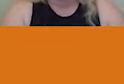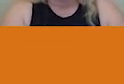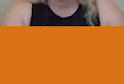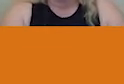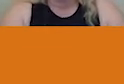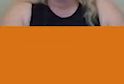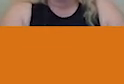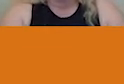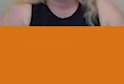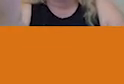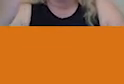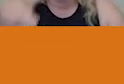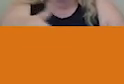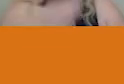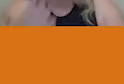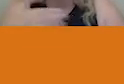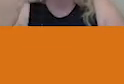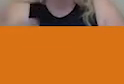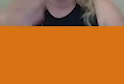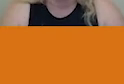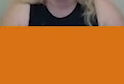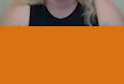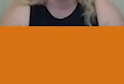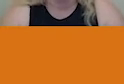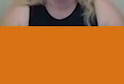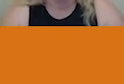just giving students an opportunity. Students who might need a bit more time and bit more